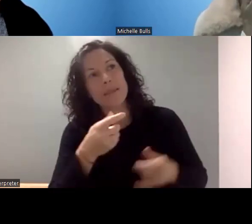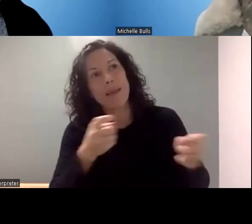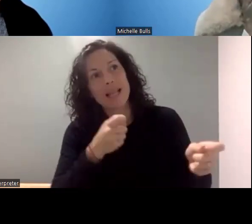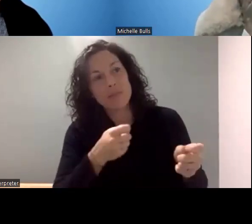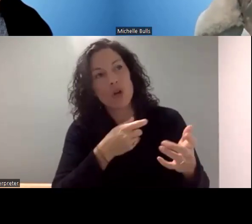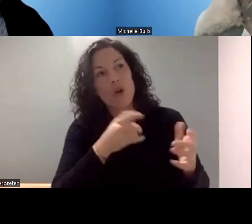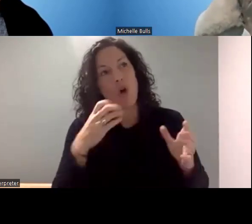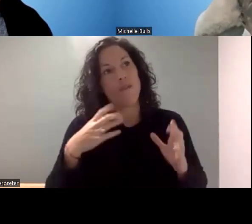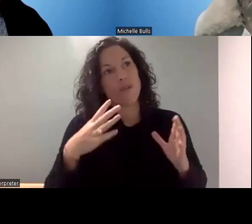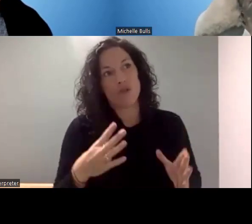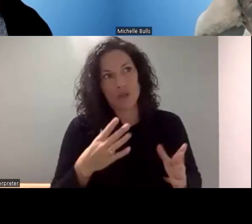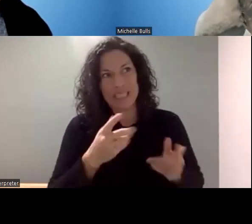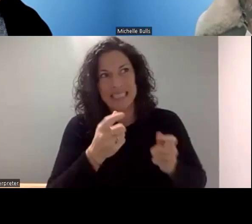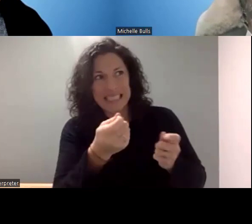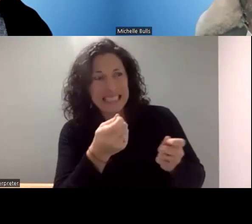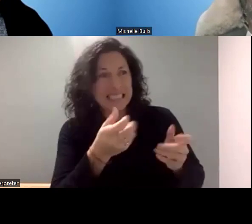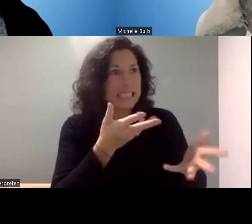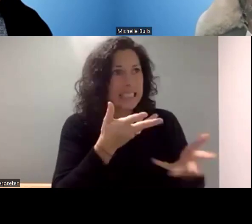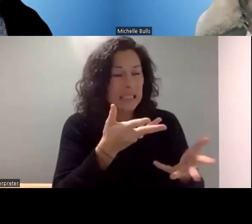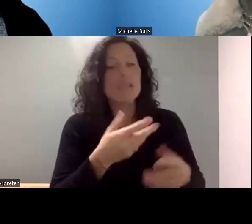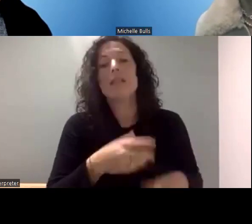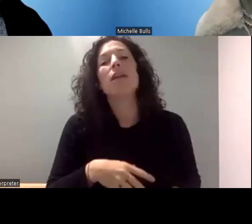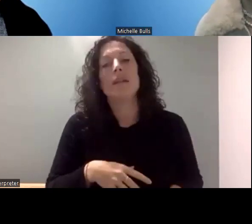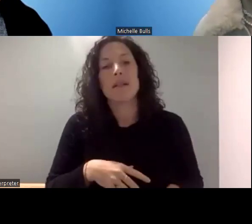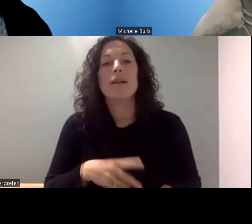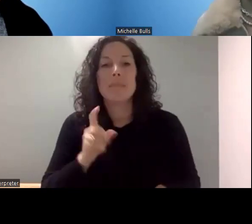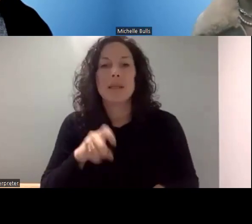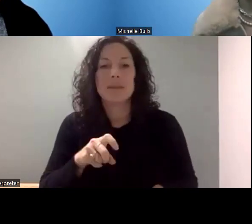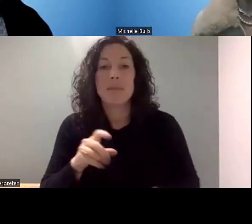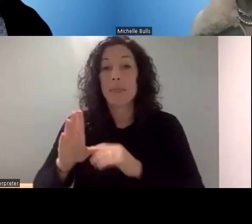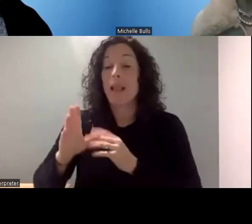Michelle Bulls: And I would encourage foreign organizations